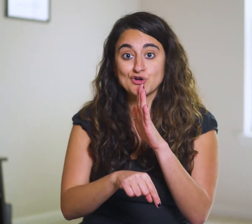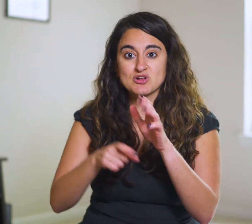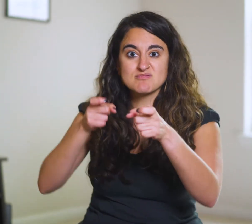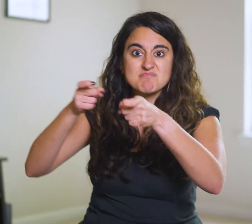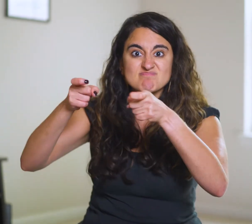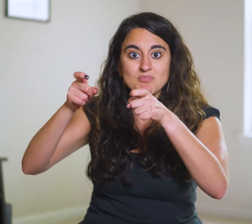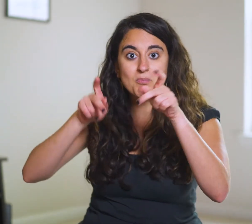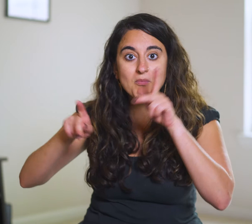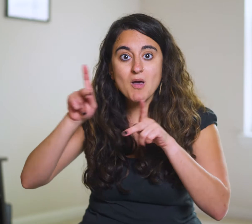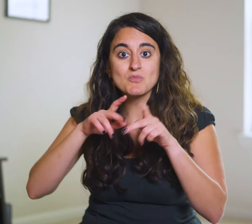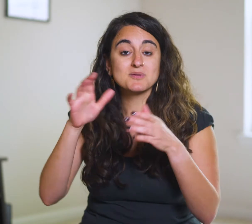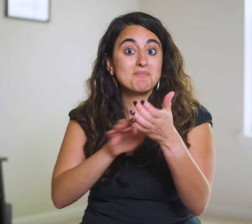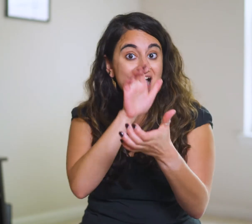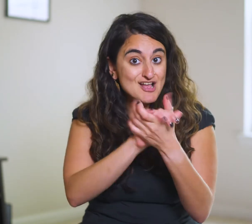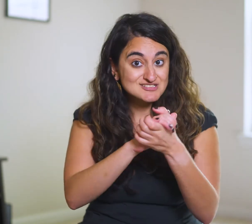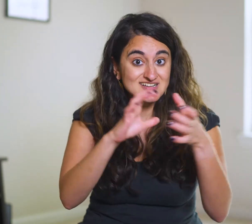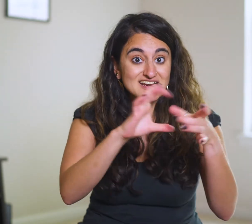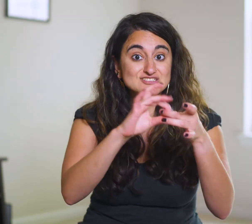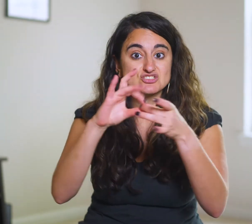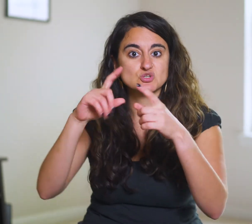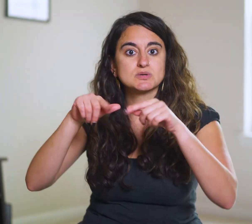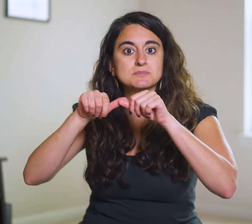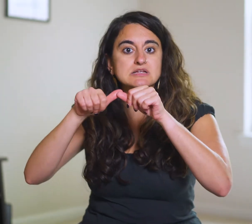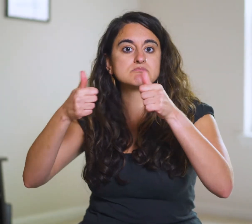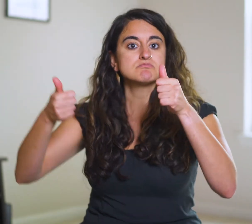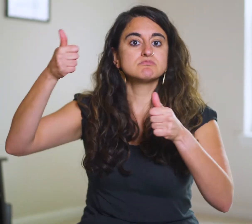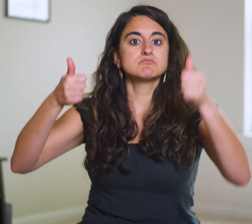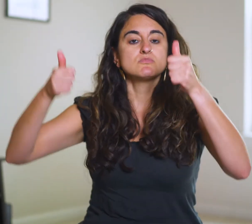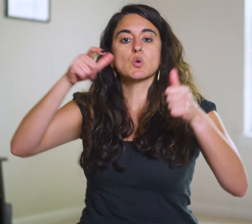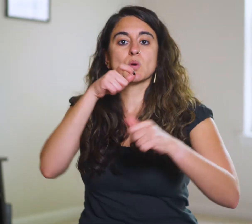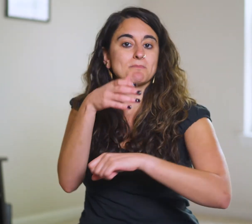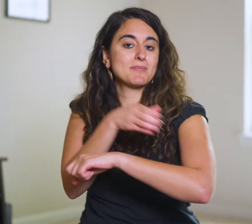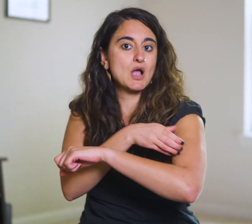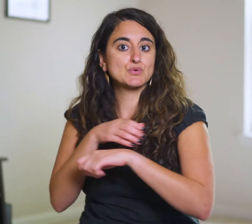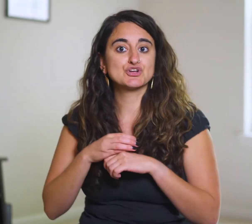manipulation, and marriage alliances to maintain positions of power.